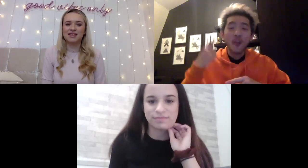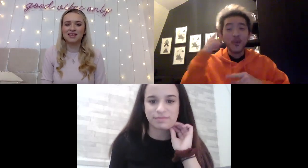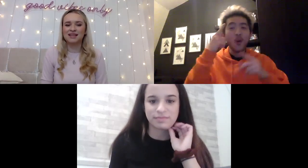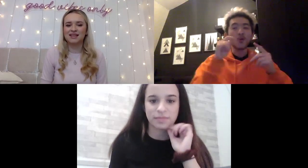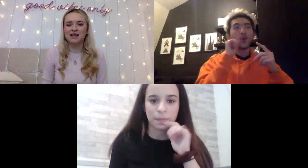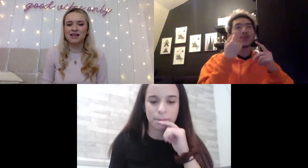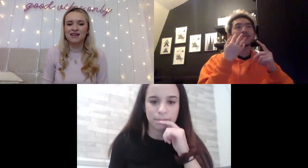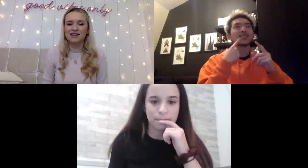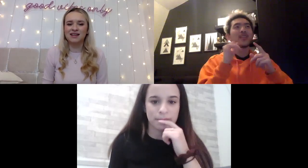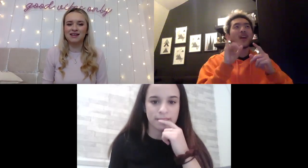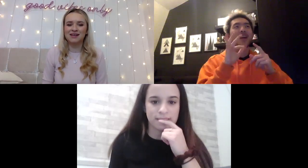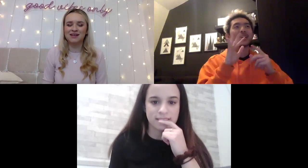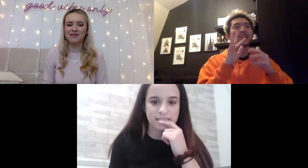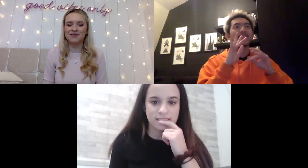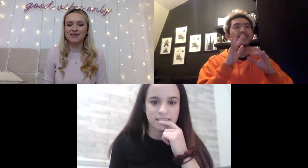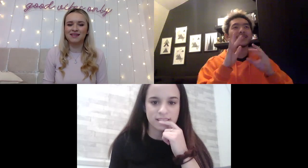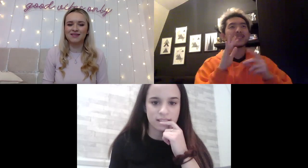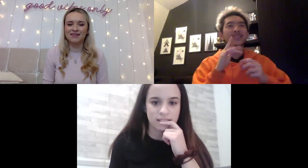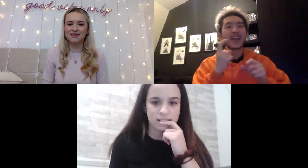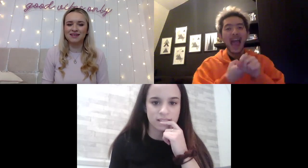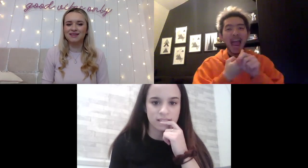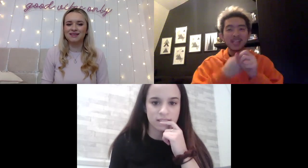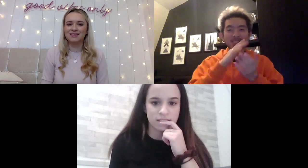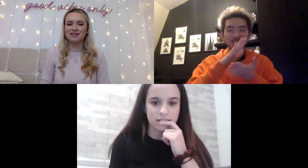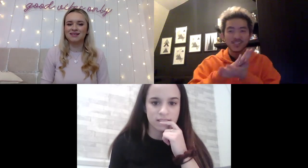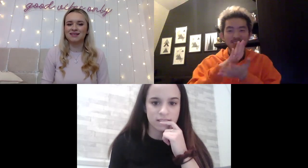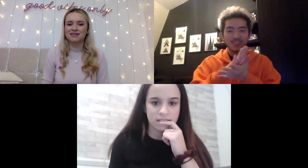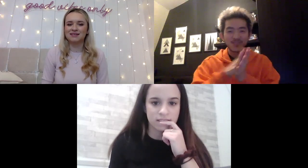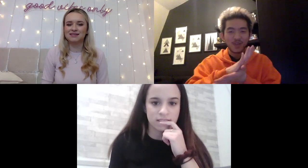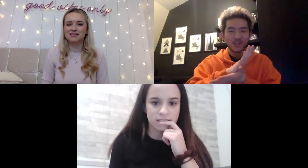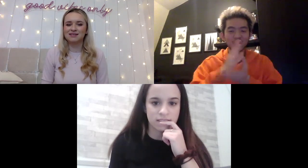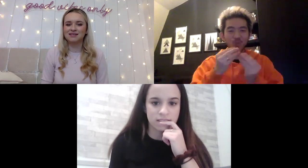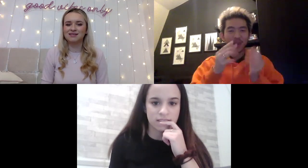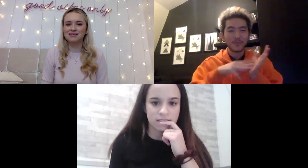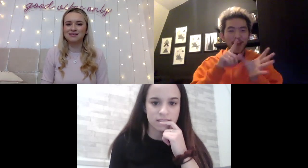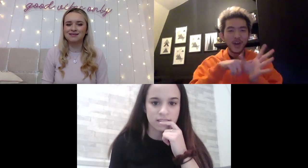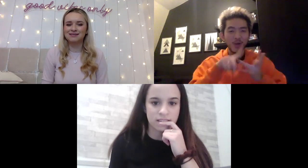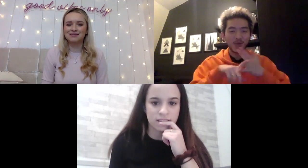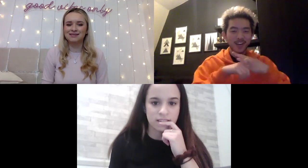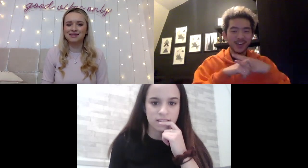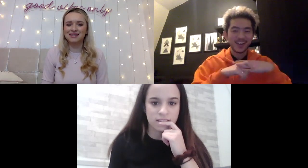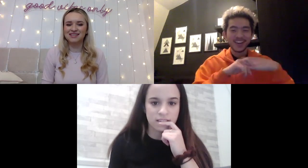B: I thought you were gonna say egg mayonnaise